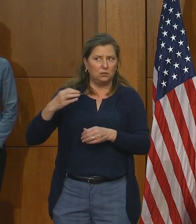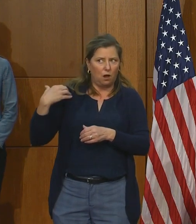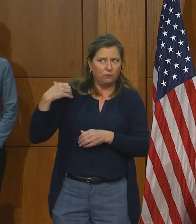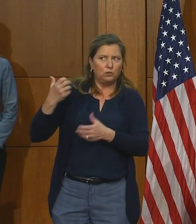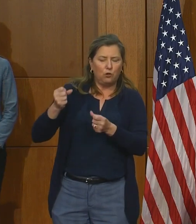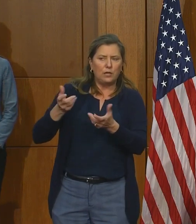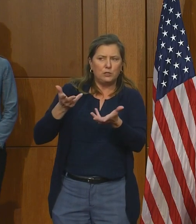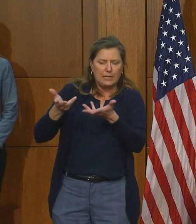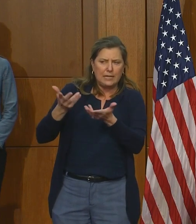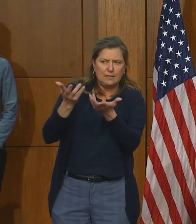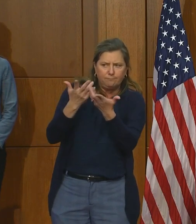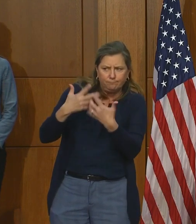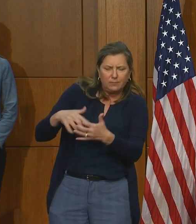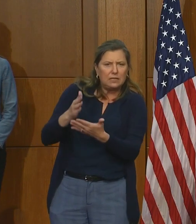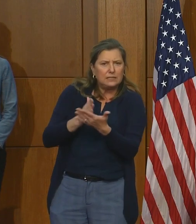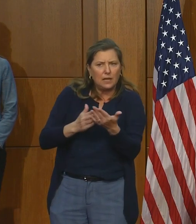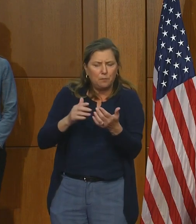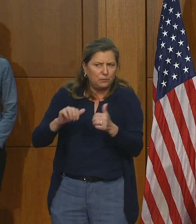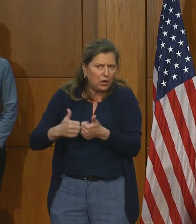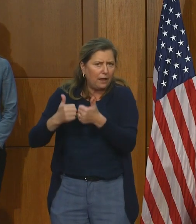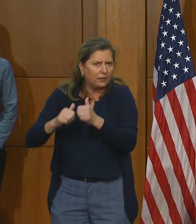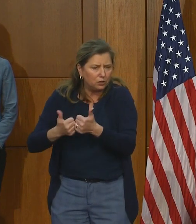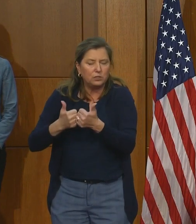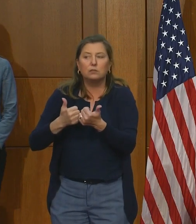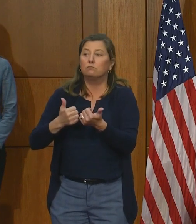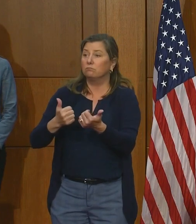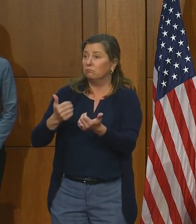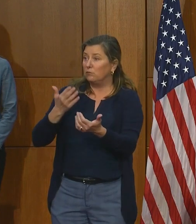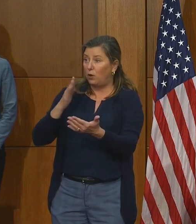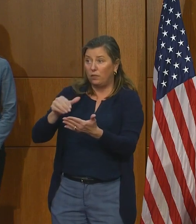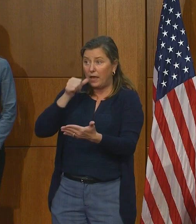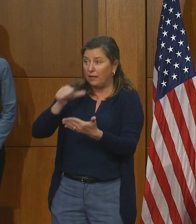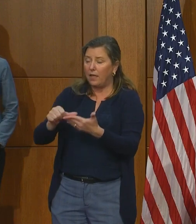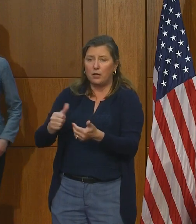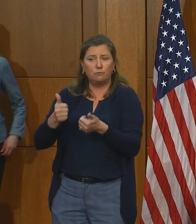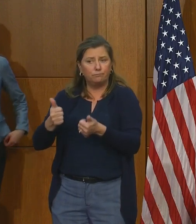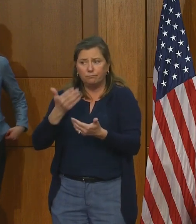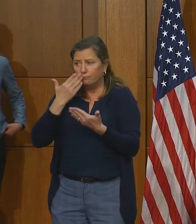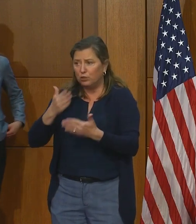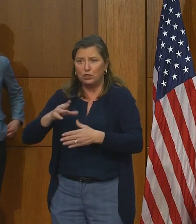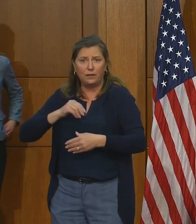WORKFORCE OFFICER TO YOU KNOW